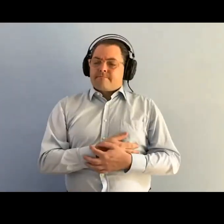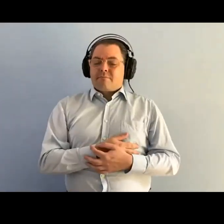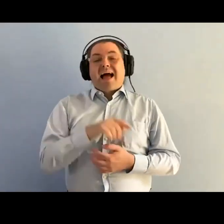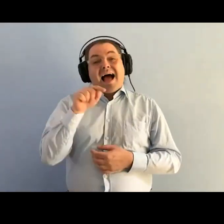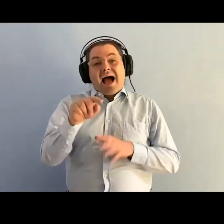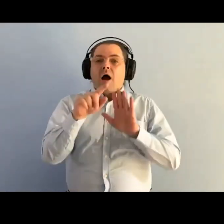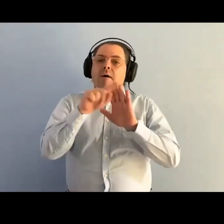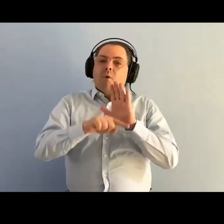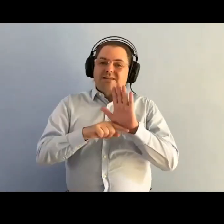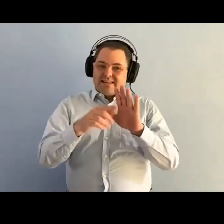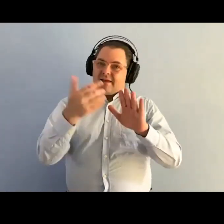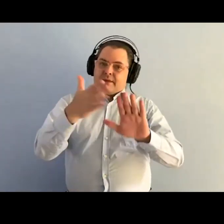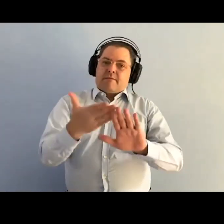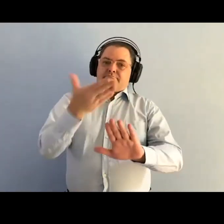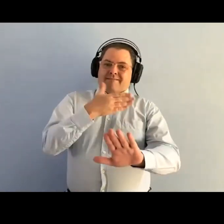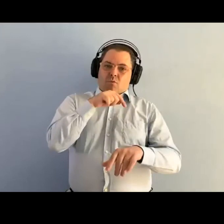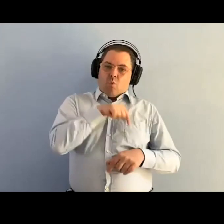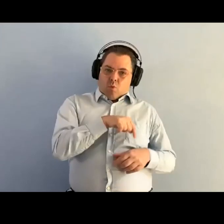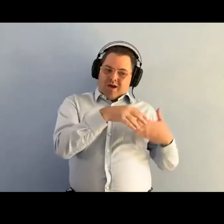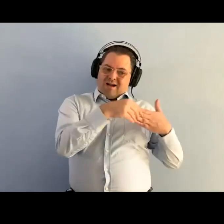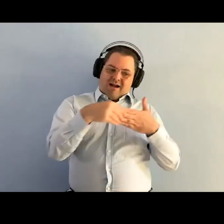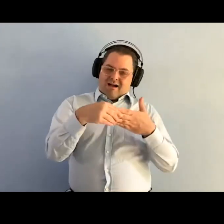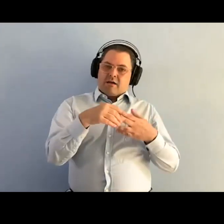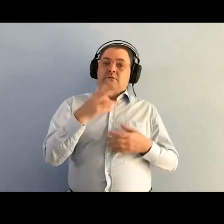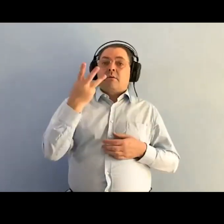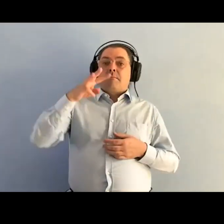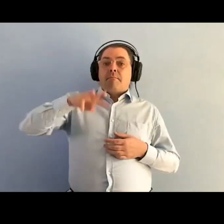can access it on an equal basis with others.